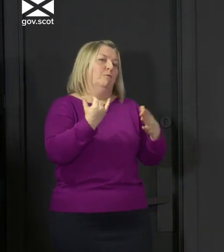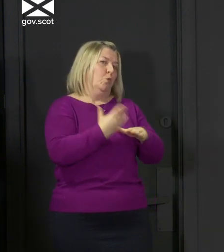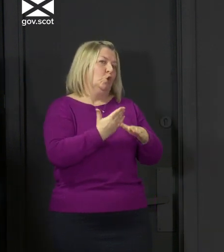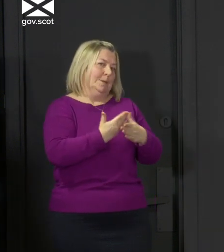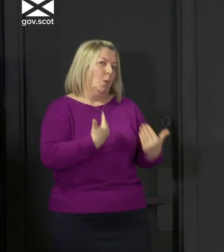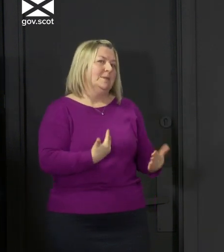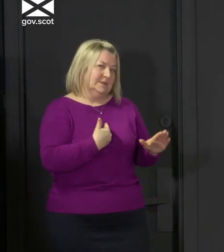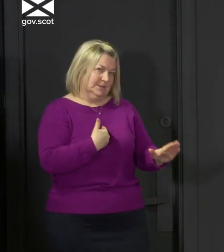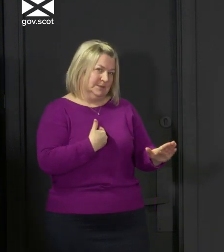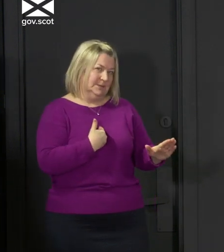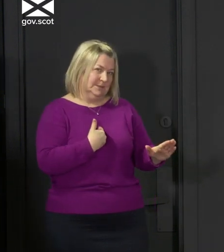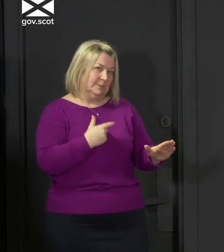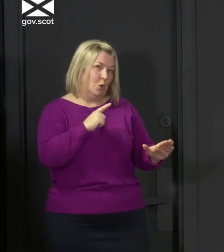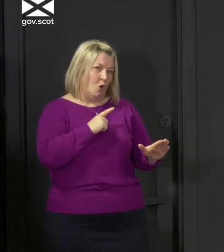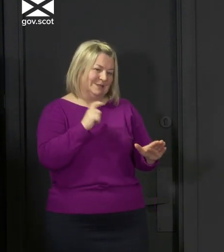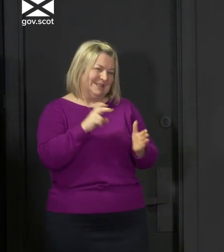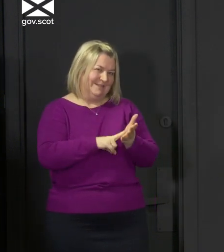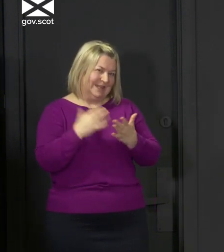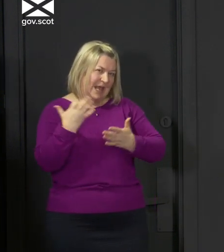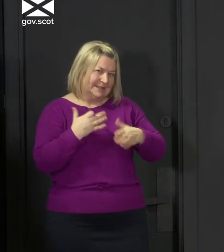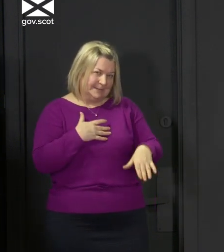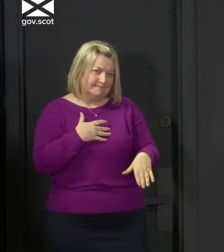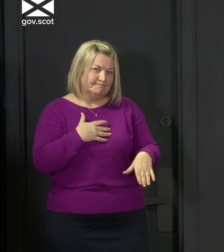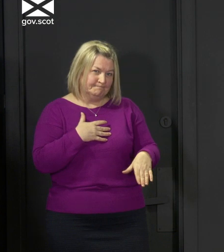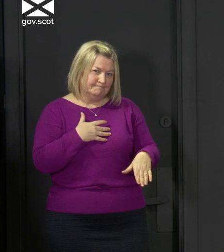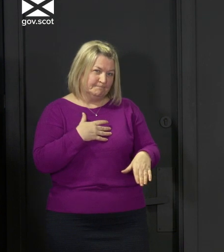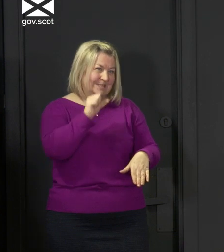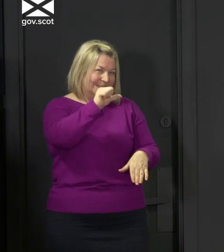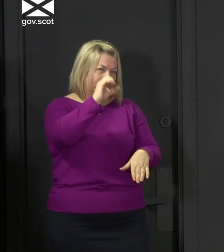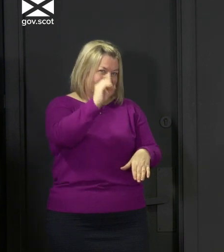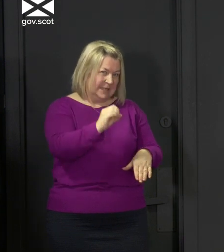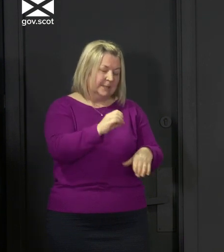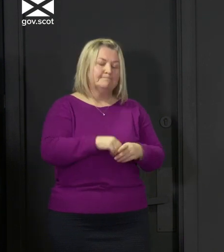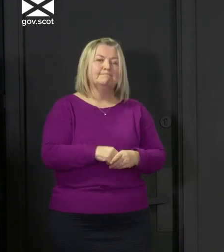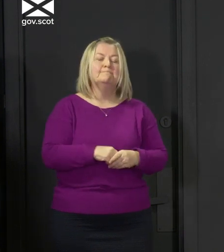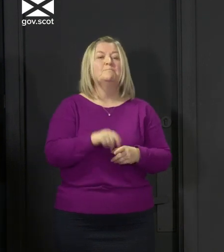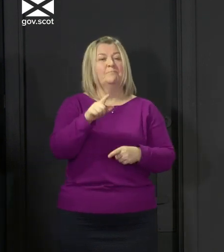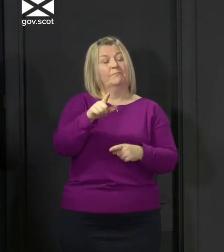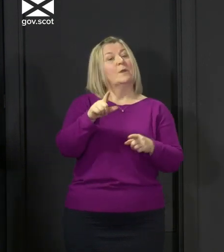And finally, we continue to prioritise the delivery of personal and protective equipment,